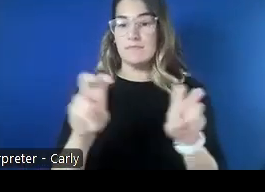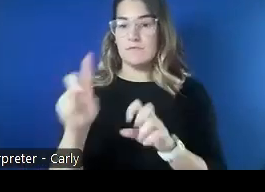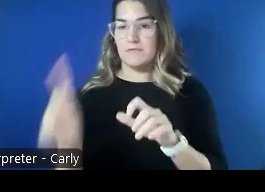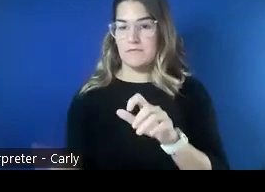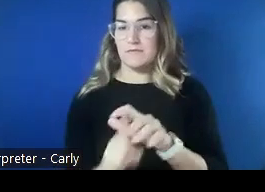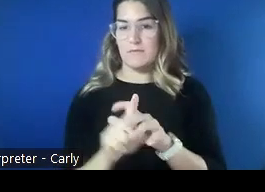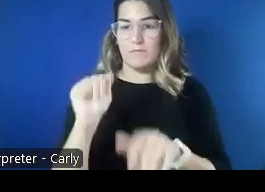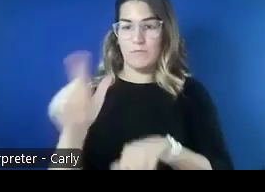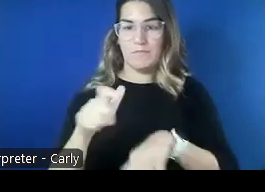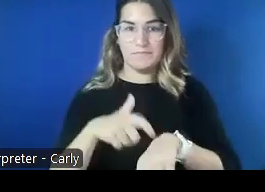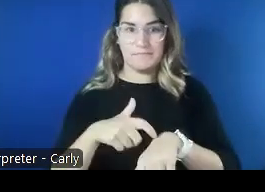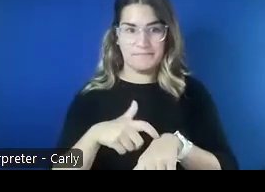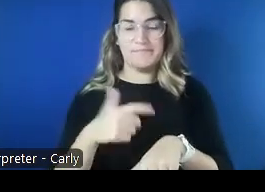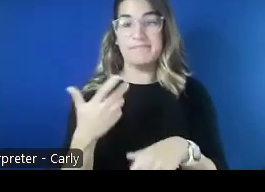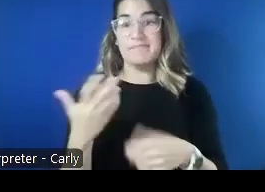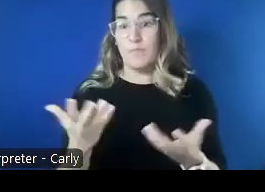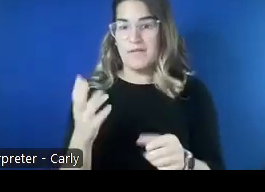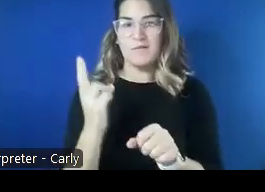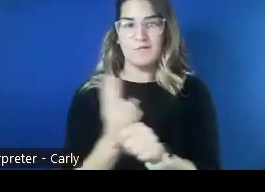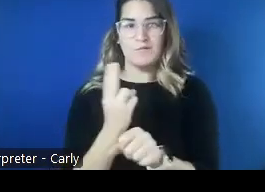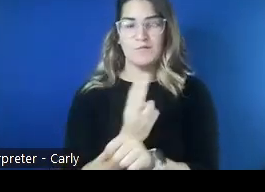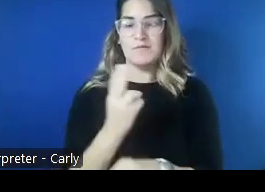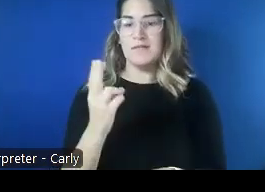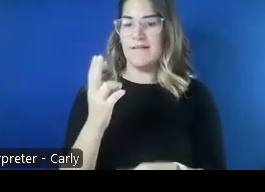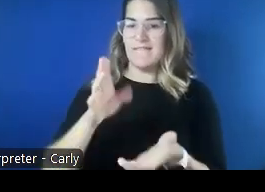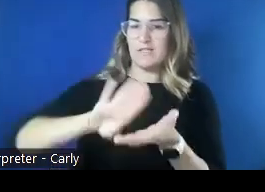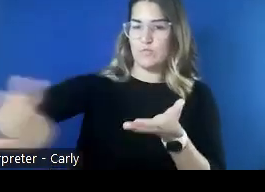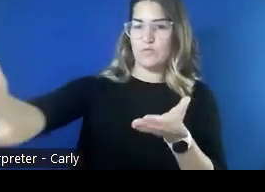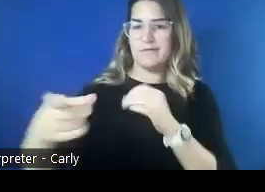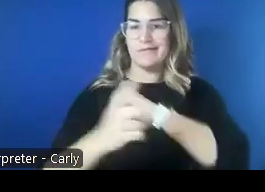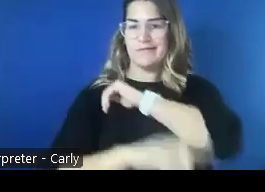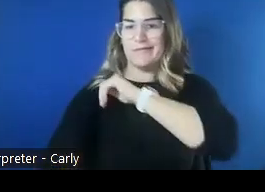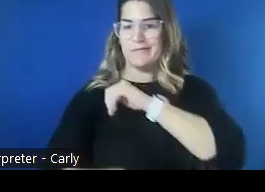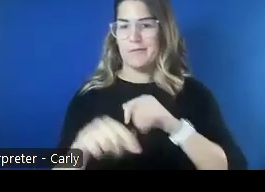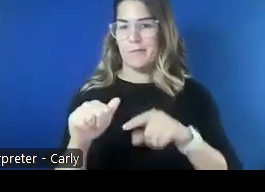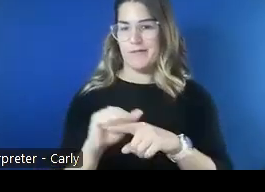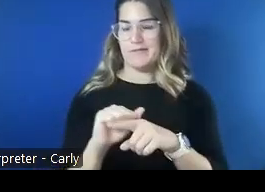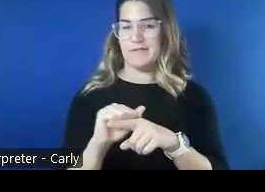um nationally is the use of exclusionary discipline practices such as a child being sent